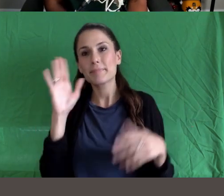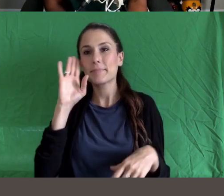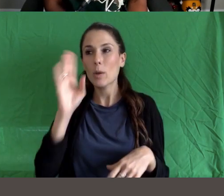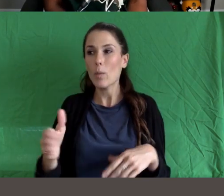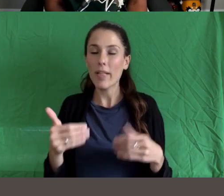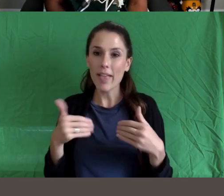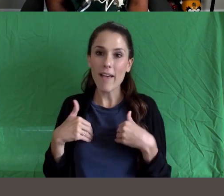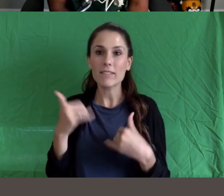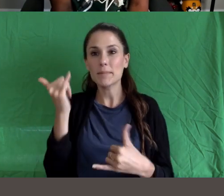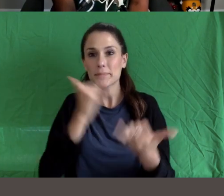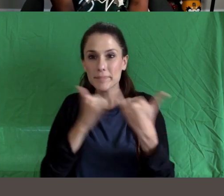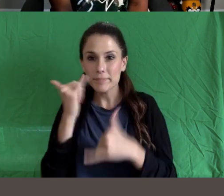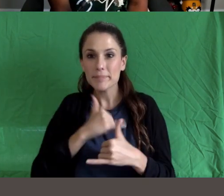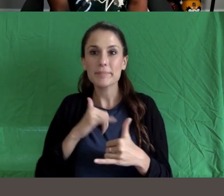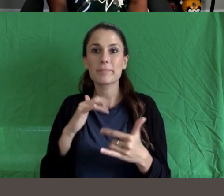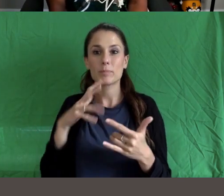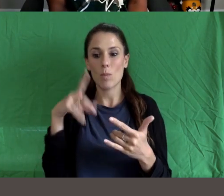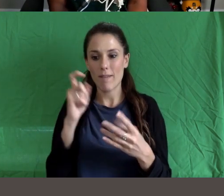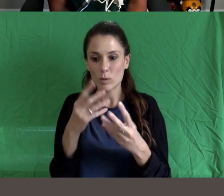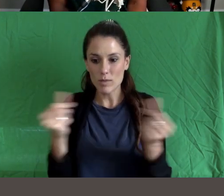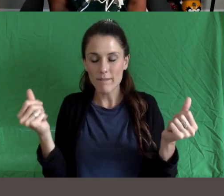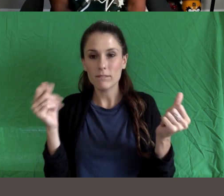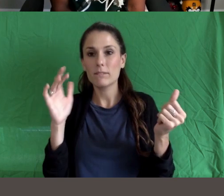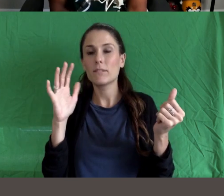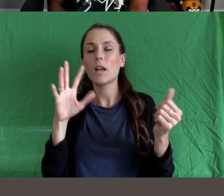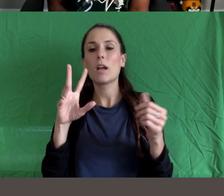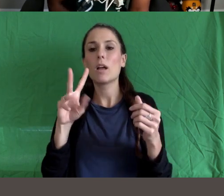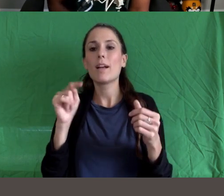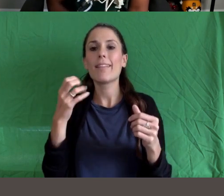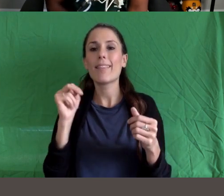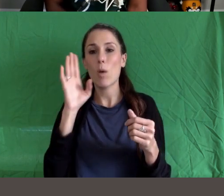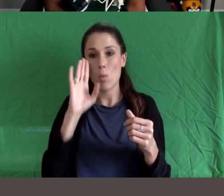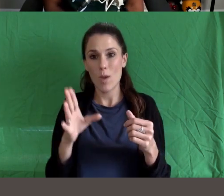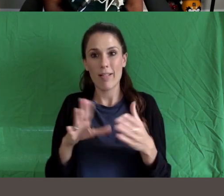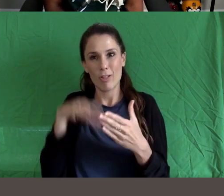hairy messes, hairy situations that you got to solve and then you're going to learn how to solve